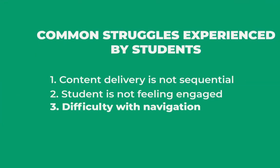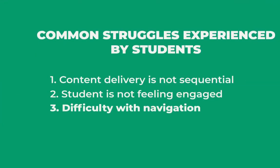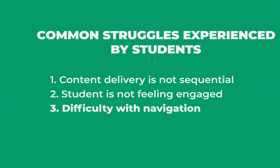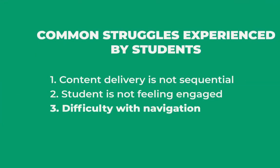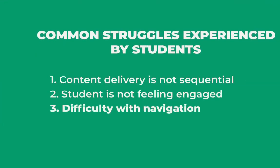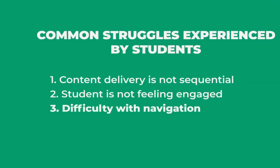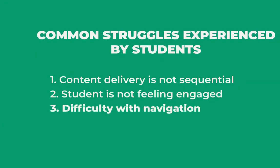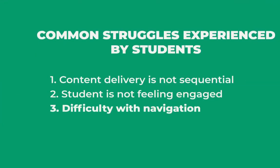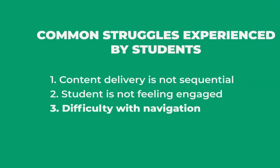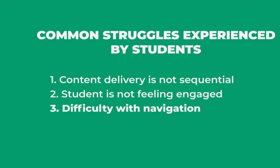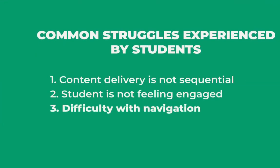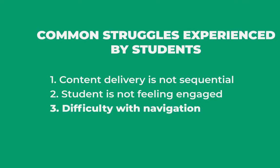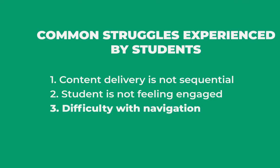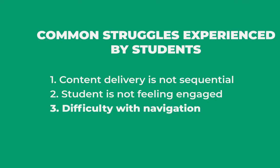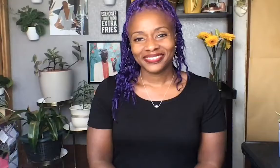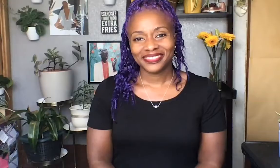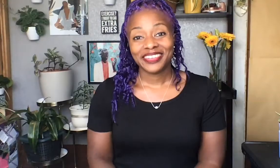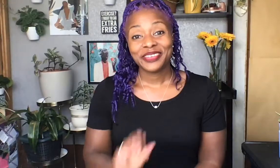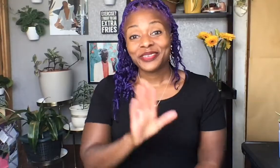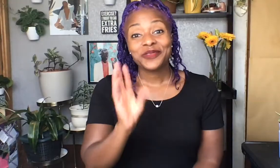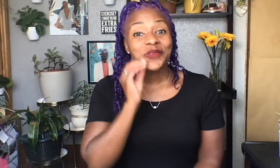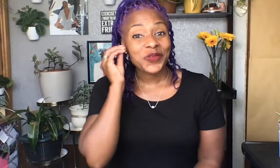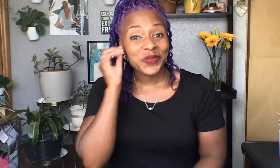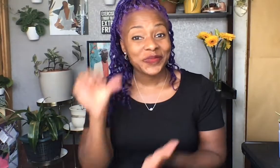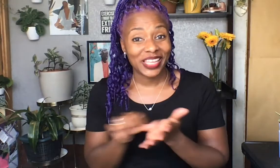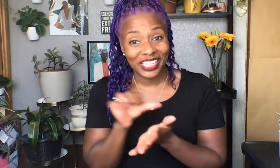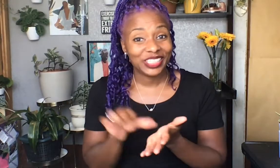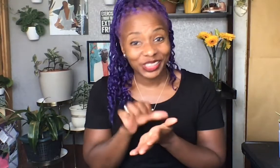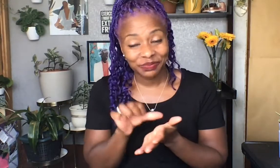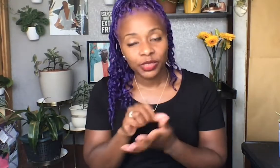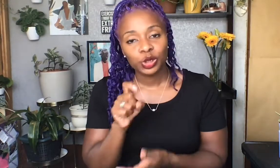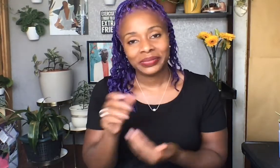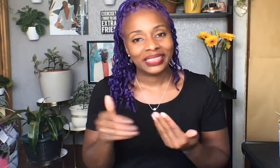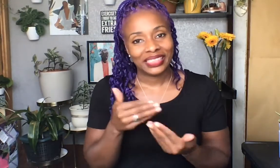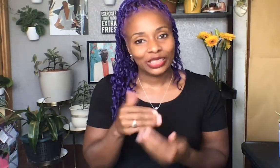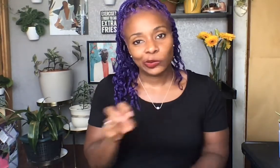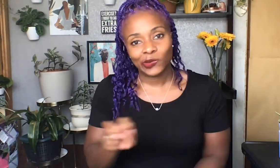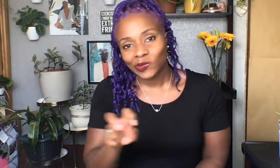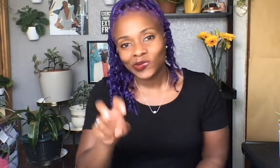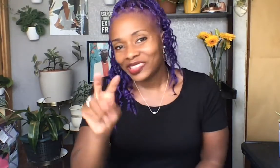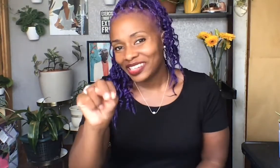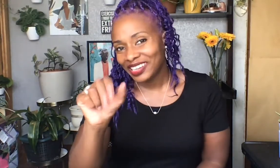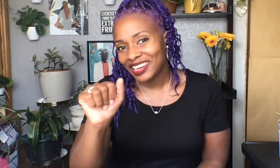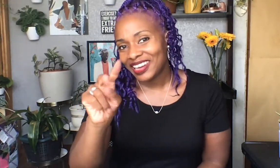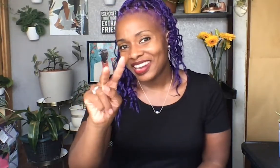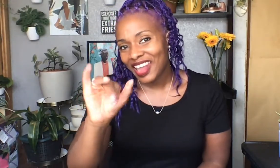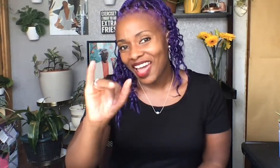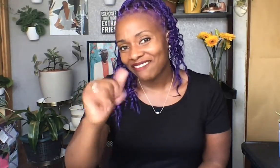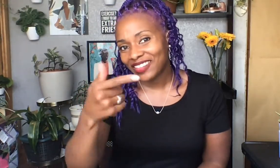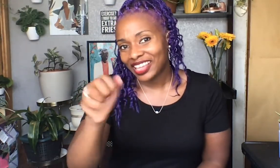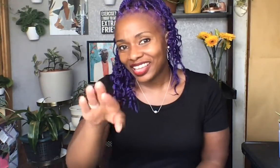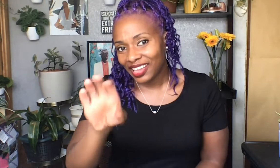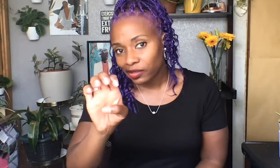[3. Difficulty with navigation] Your homepage should be easy to navigate.